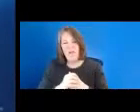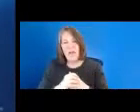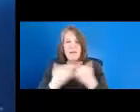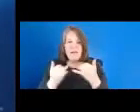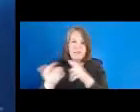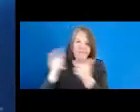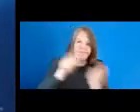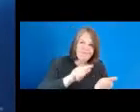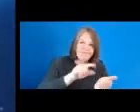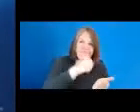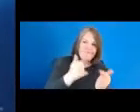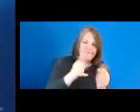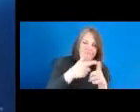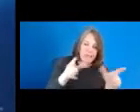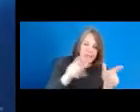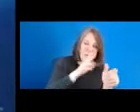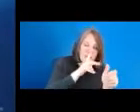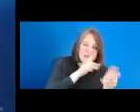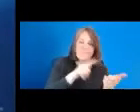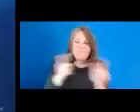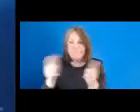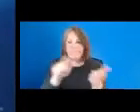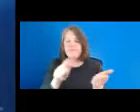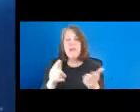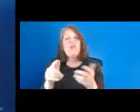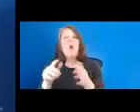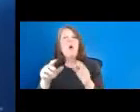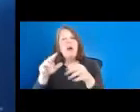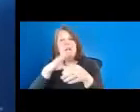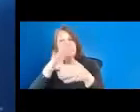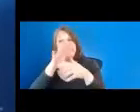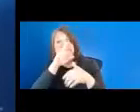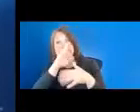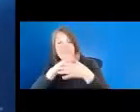16:35:37 >> RICK PEDOLSKY: So the narrations, both in terms of the general narration for